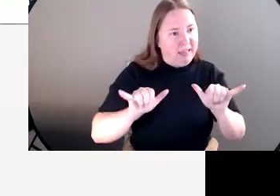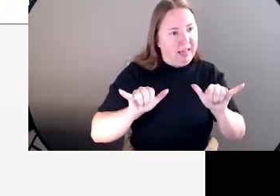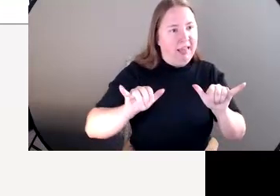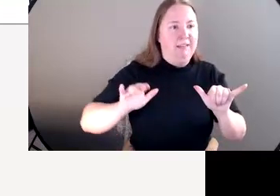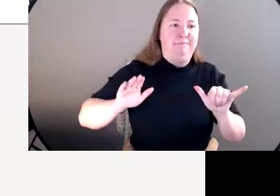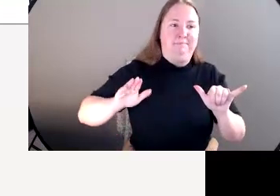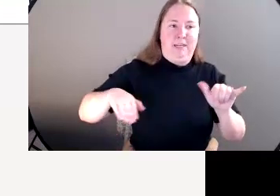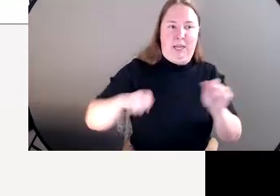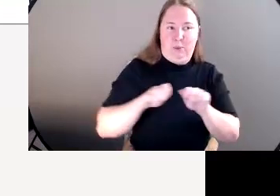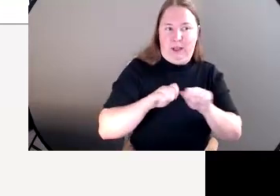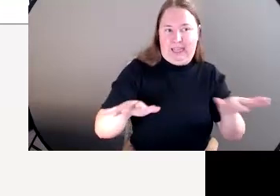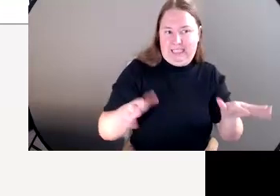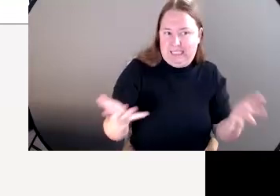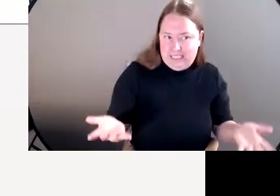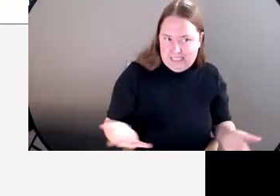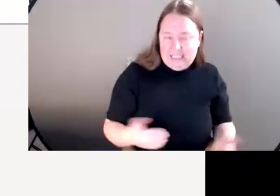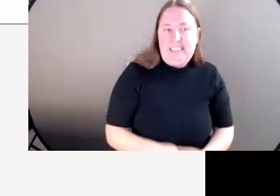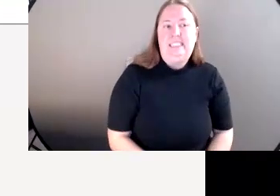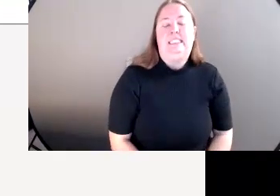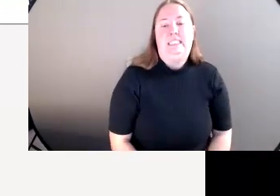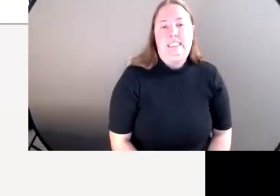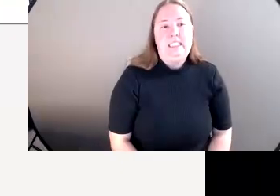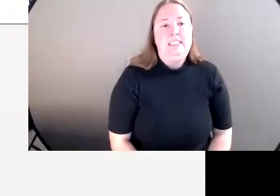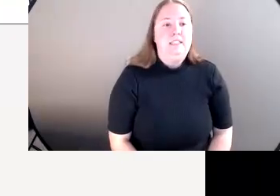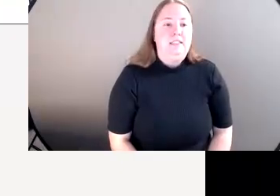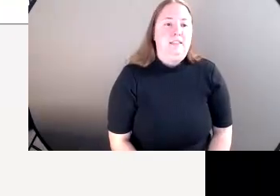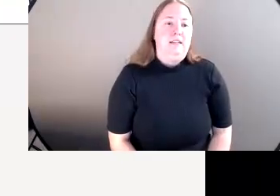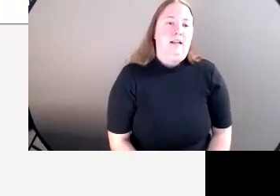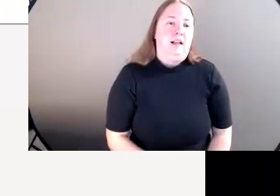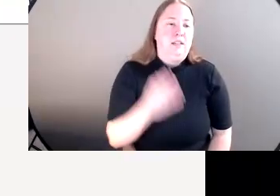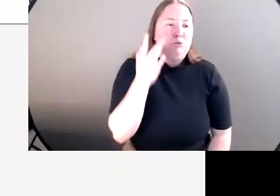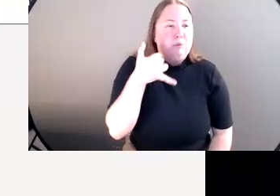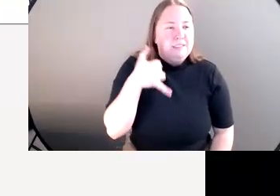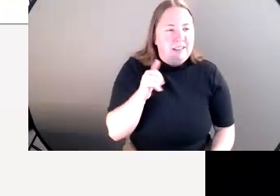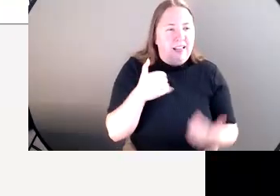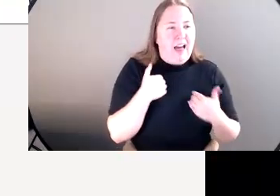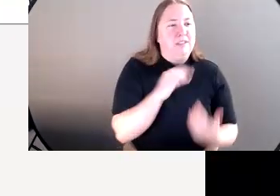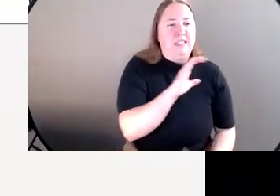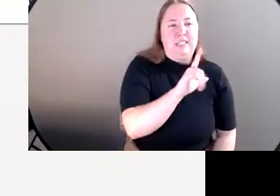something that they fully rolled over into their production. And that's why we still have classic quizzes and new quizzes.